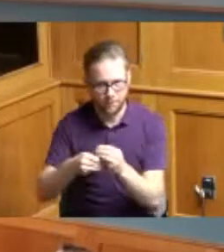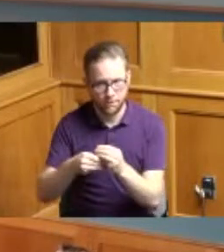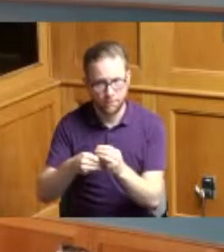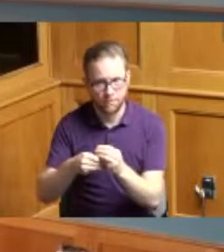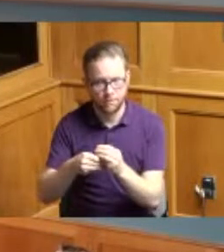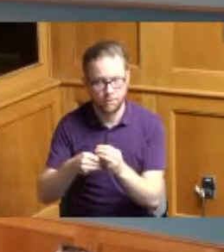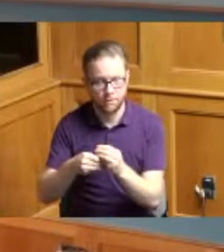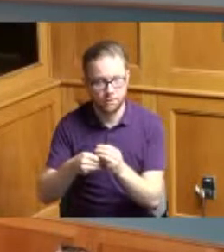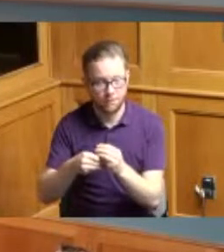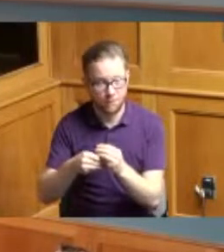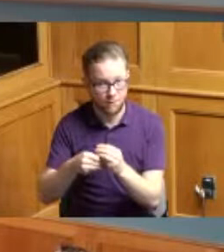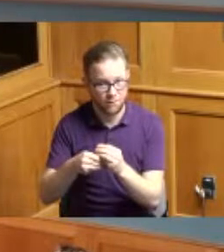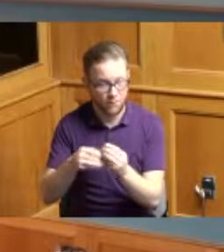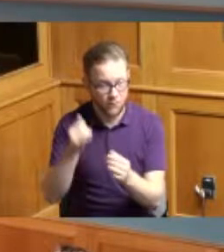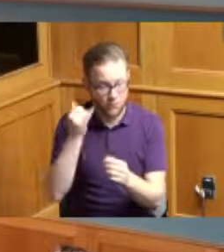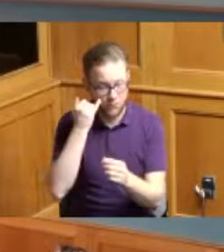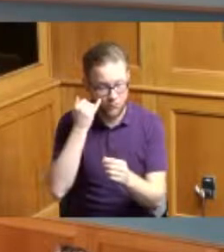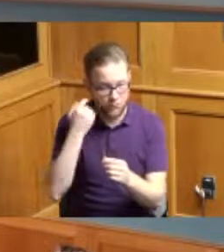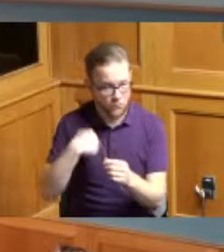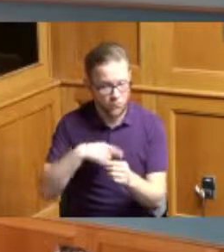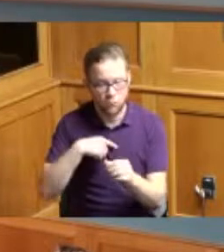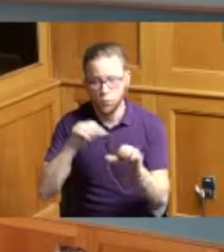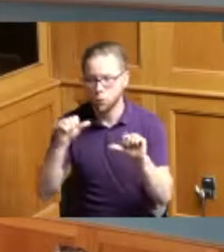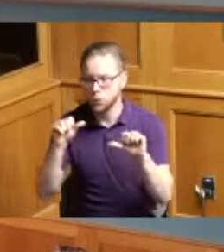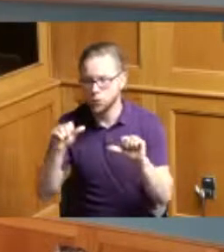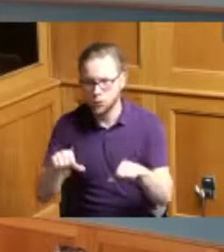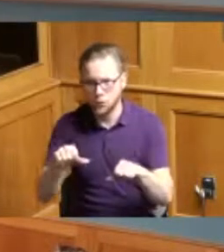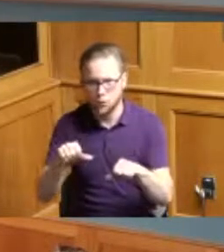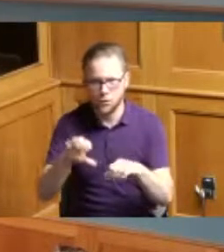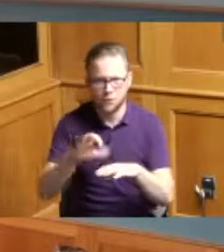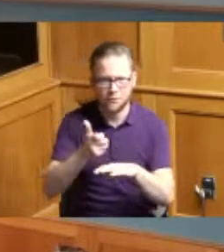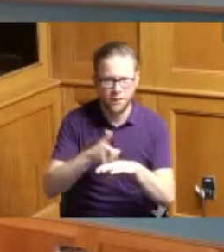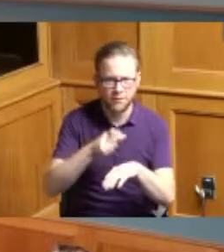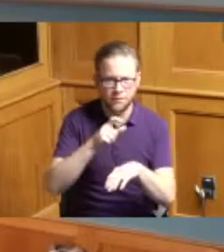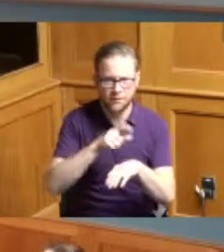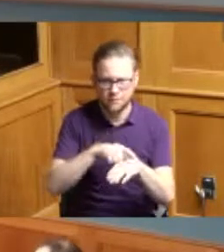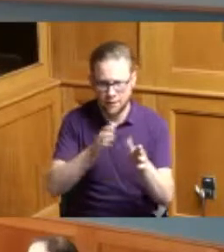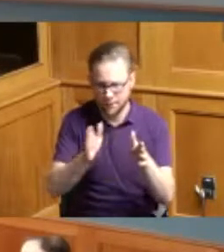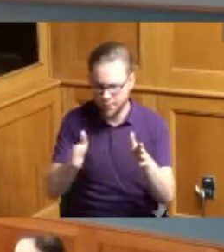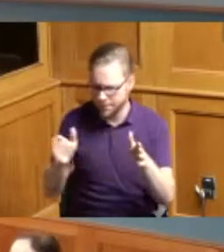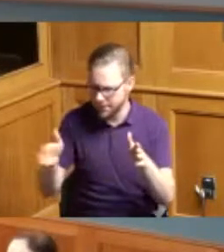get some kind of you know some kind of timeline because we have to know we can do it or we